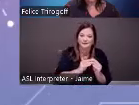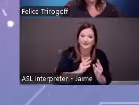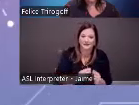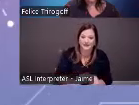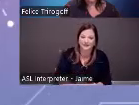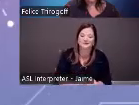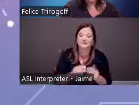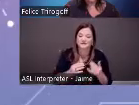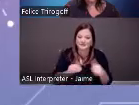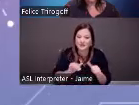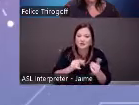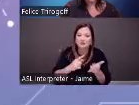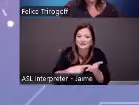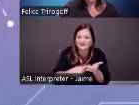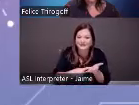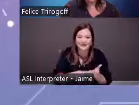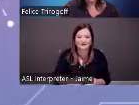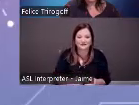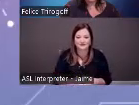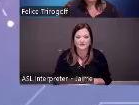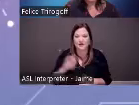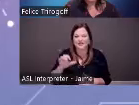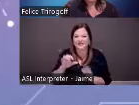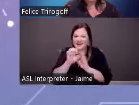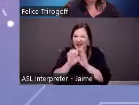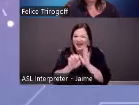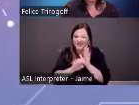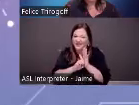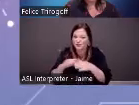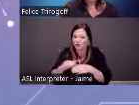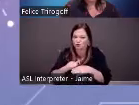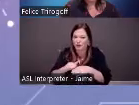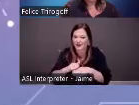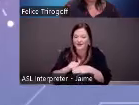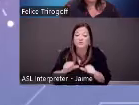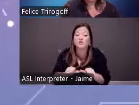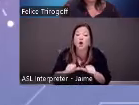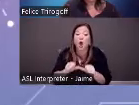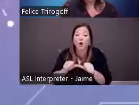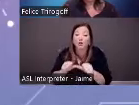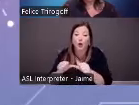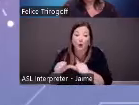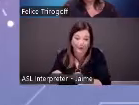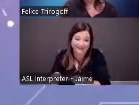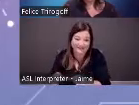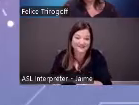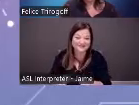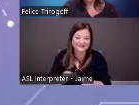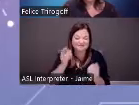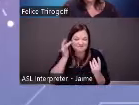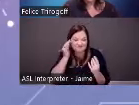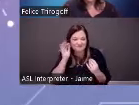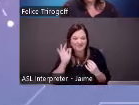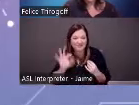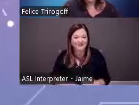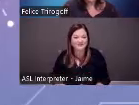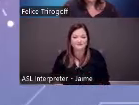It wasn't really-- it was an ongoing ethics training is really the way that I can think about it in some ways. And I could just add a little bit